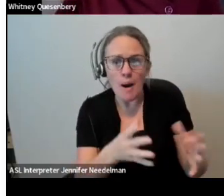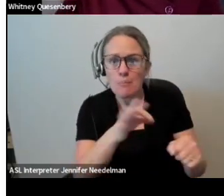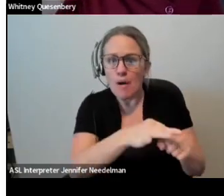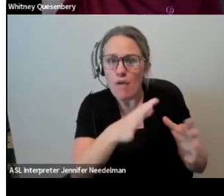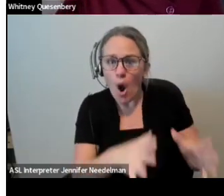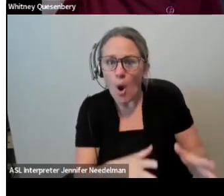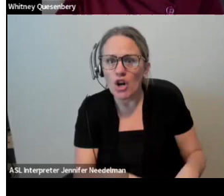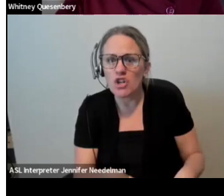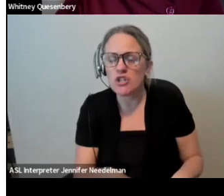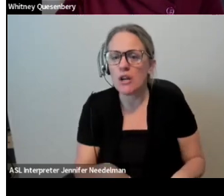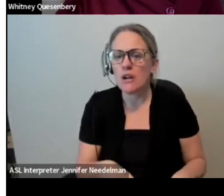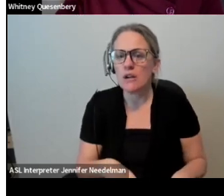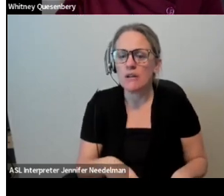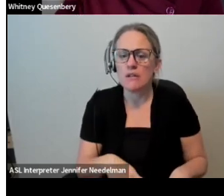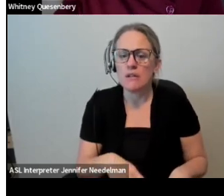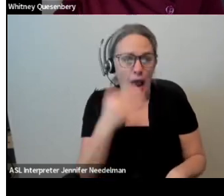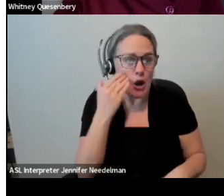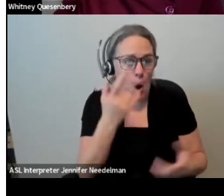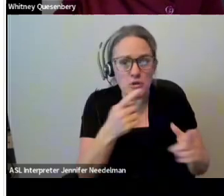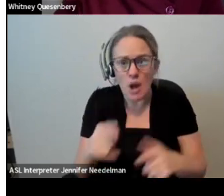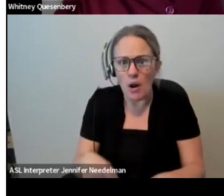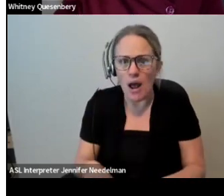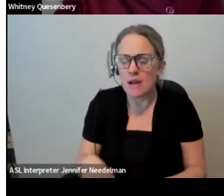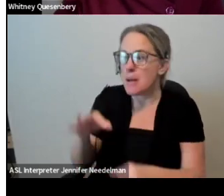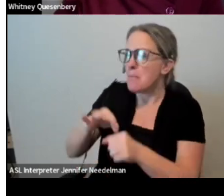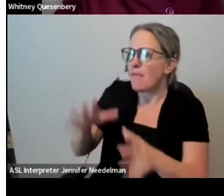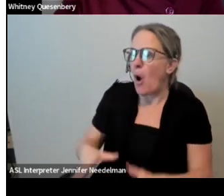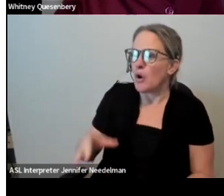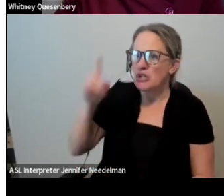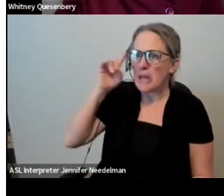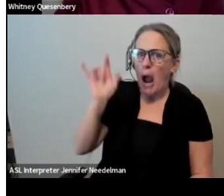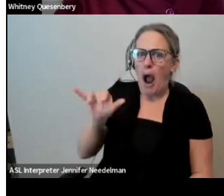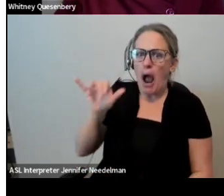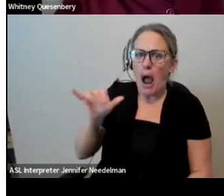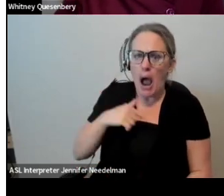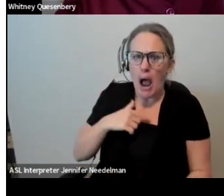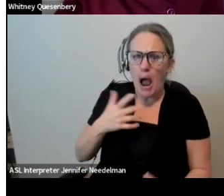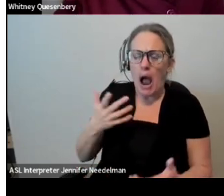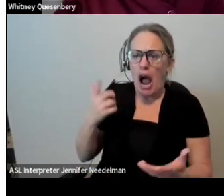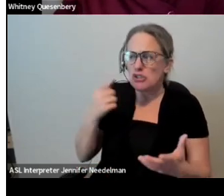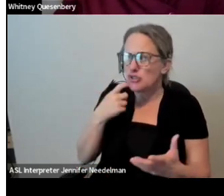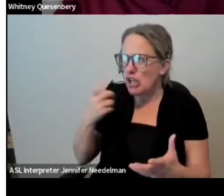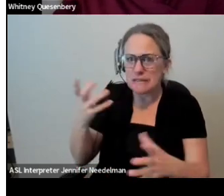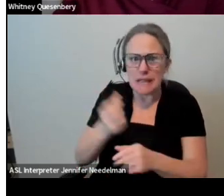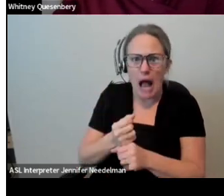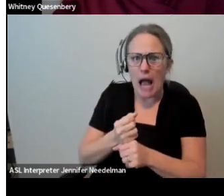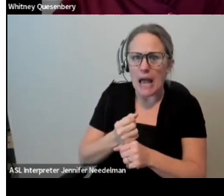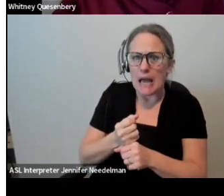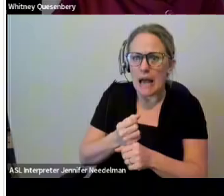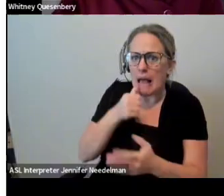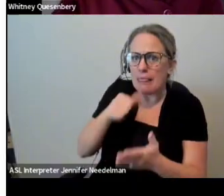Oh my god, oh my god, my God, oh my god, I just got a letter from the, from the election office. Have I done something bad? Right?